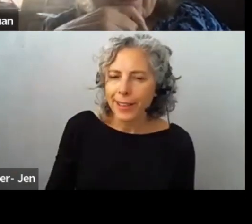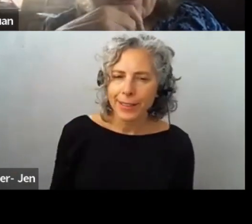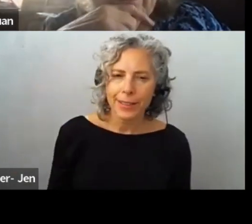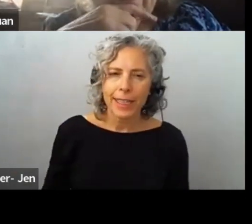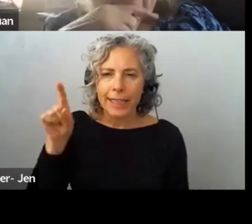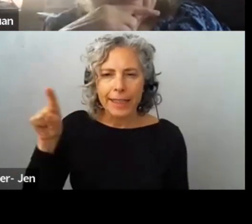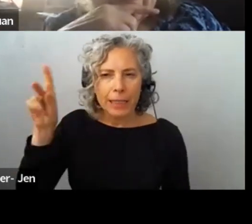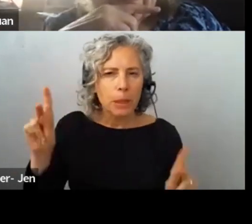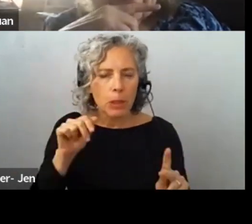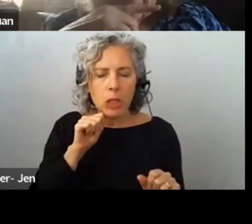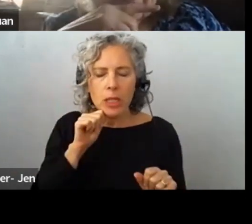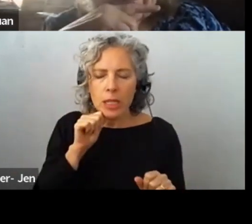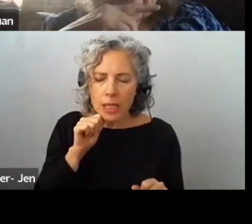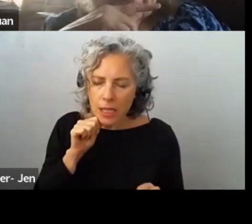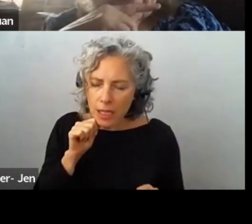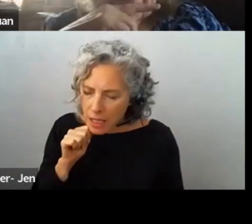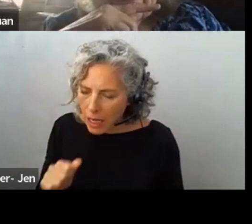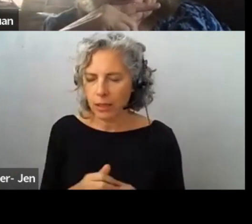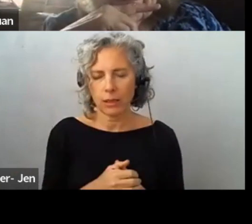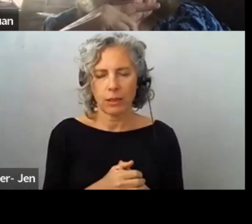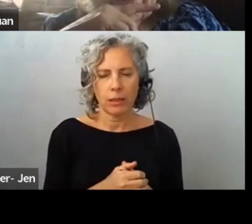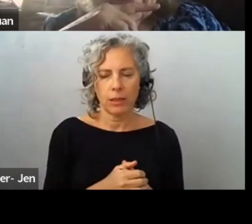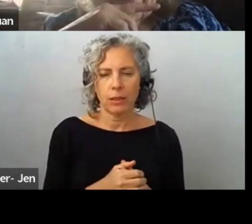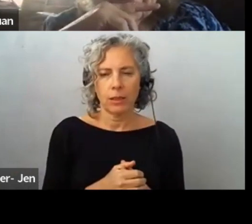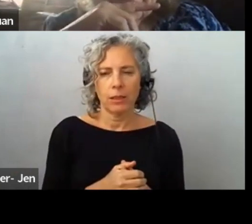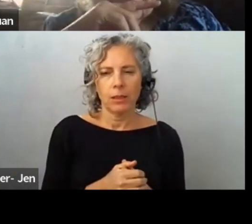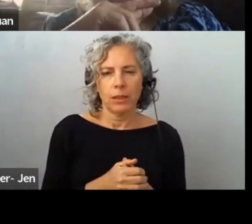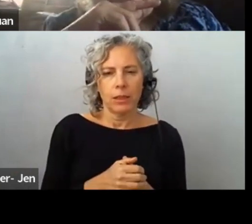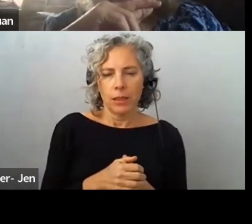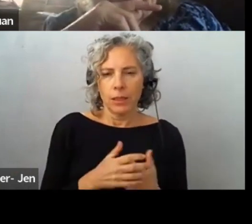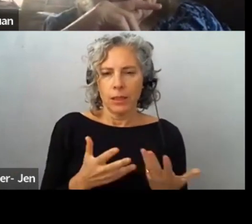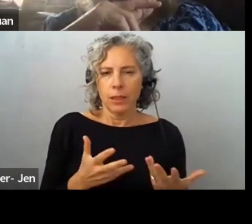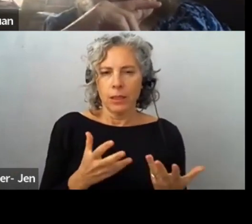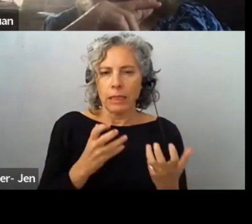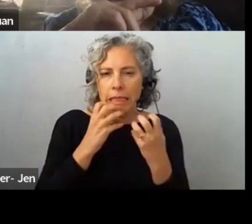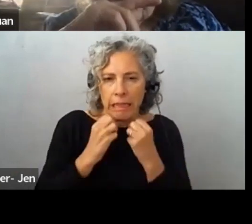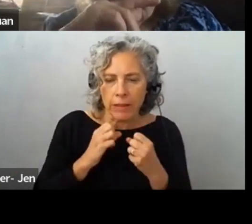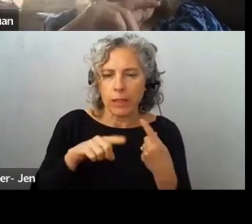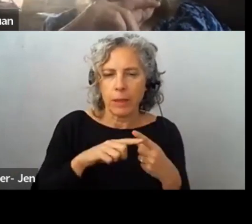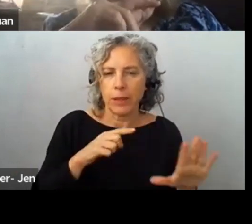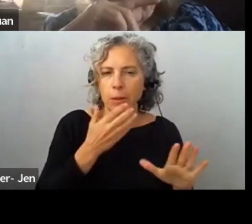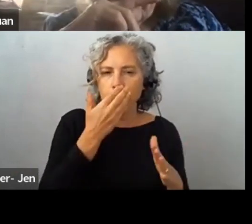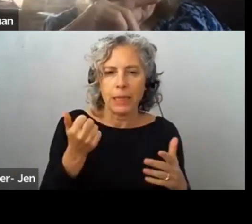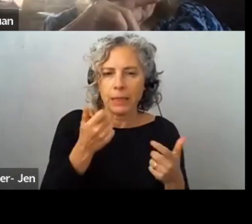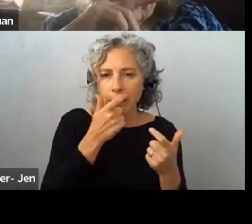are not acting in disabled people's best interests. Because although most people mean well,